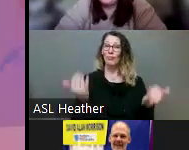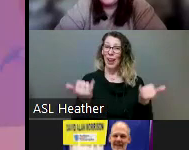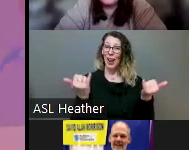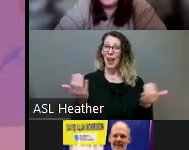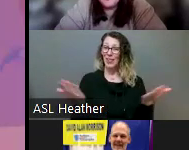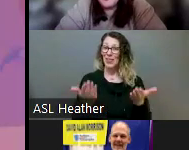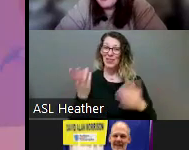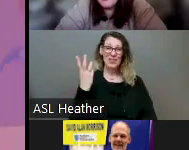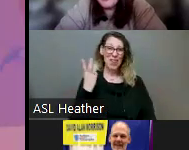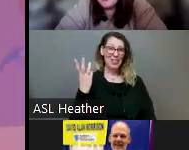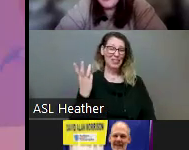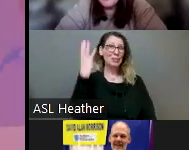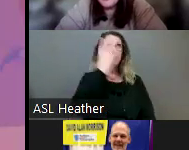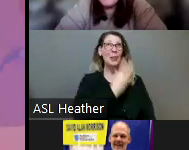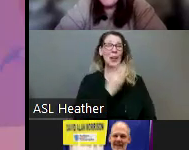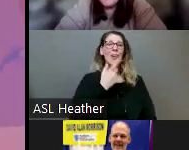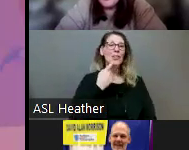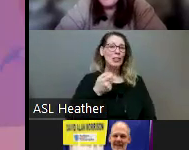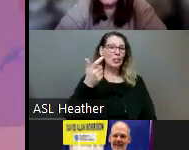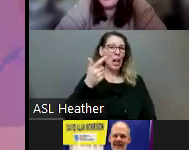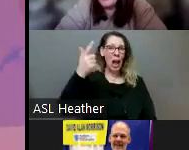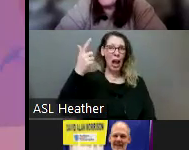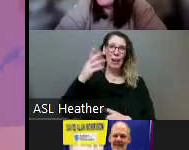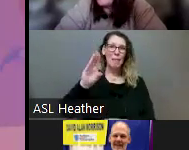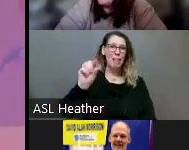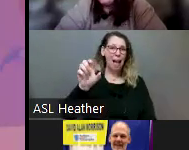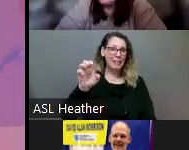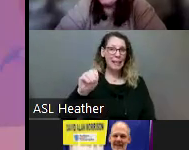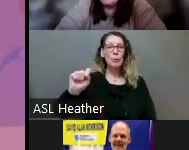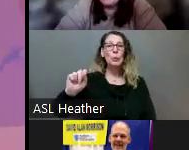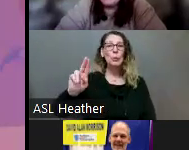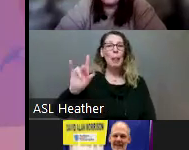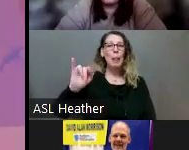the beautiful cherry blossoms and the tulips blooming, I know when I look outside I often